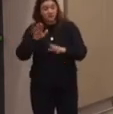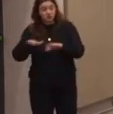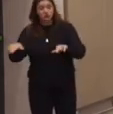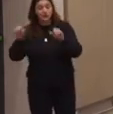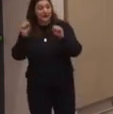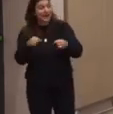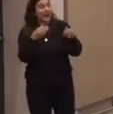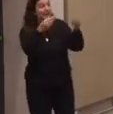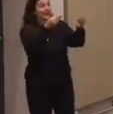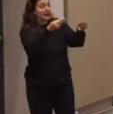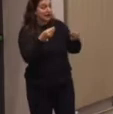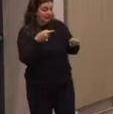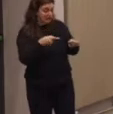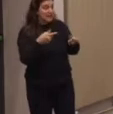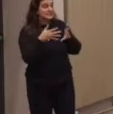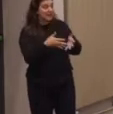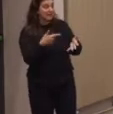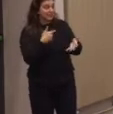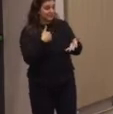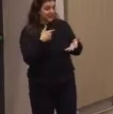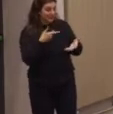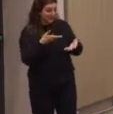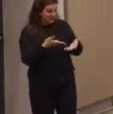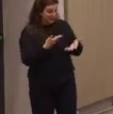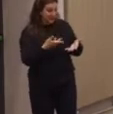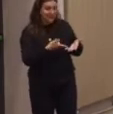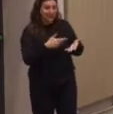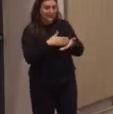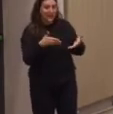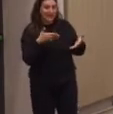they're often not accessible. We also see that mechanisms for consultation in the same